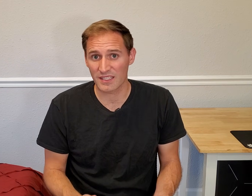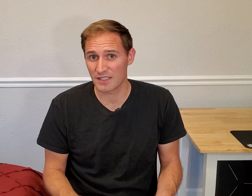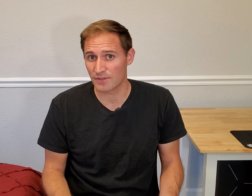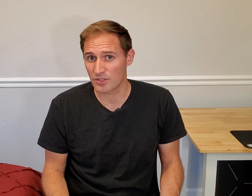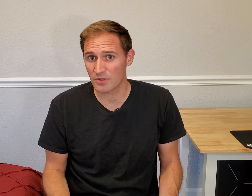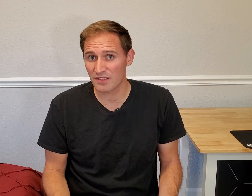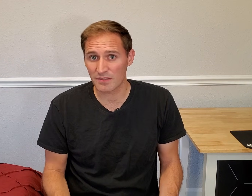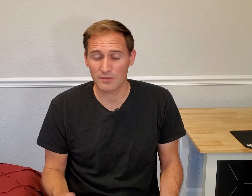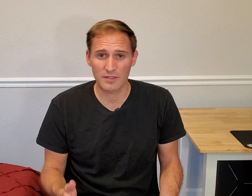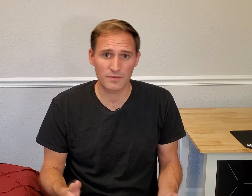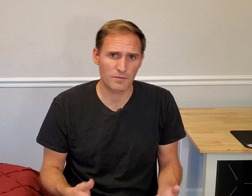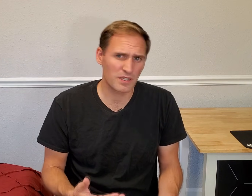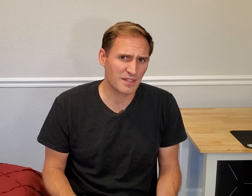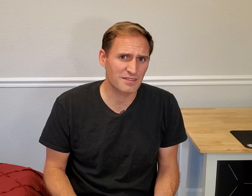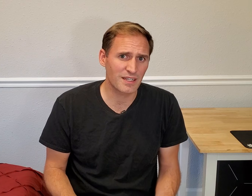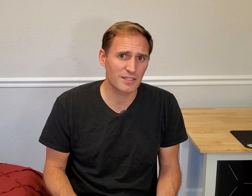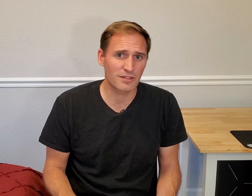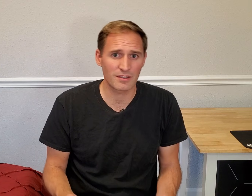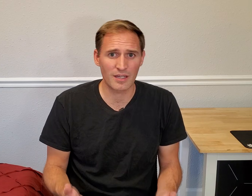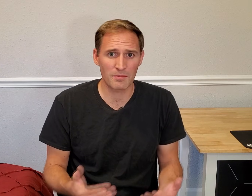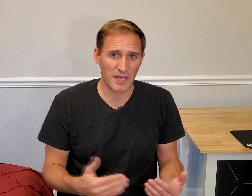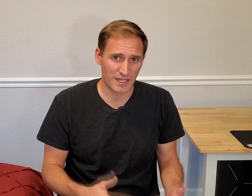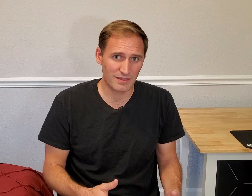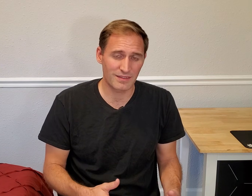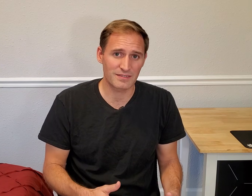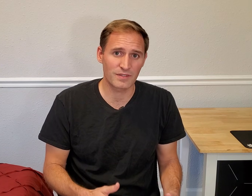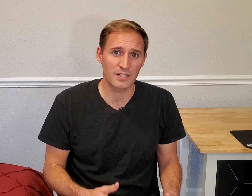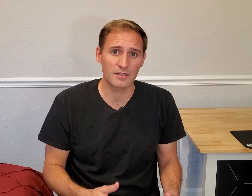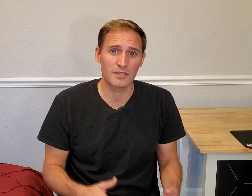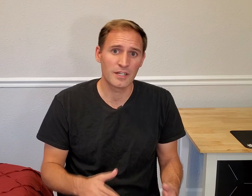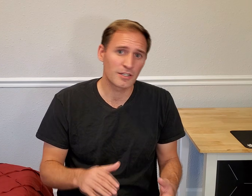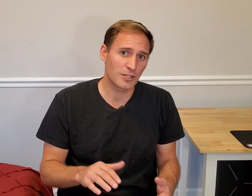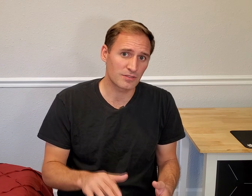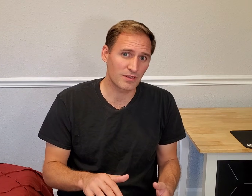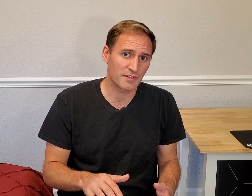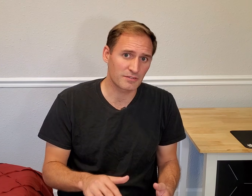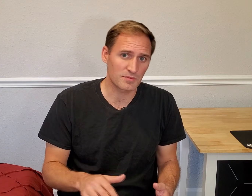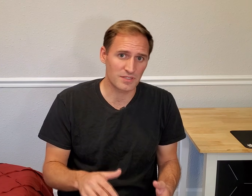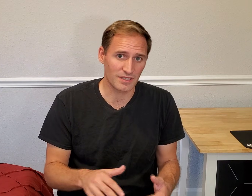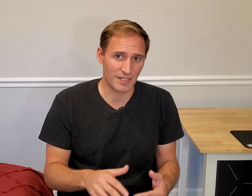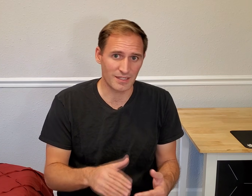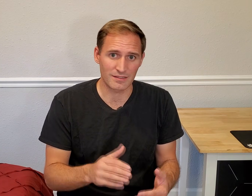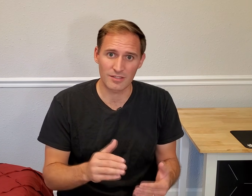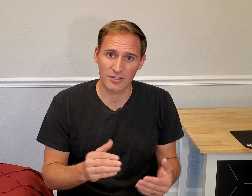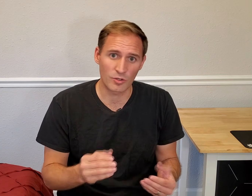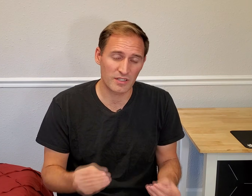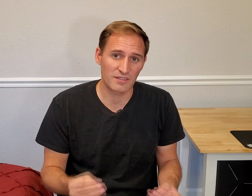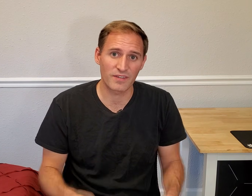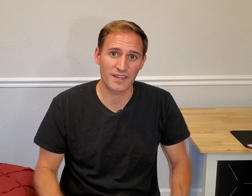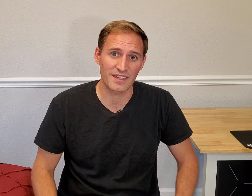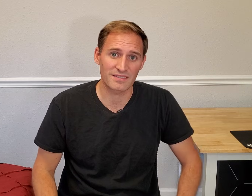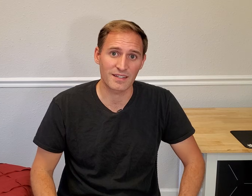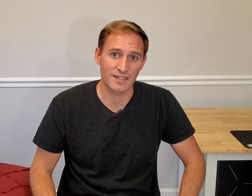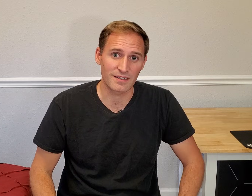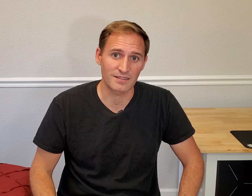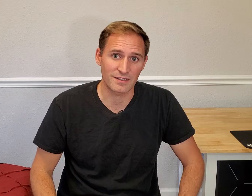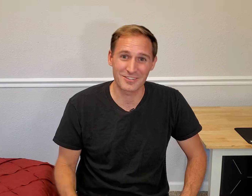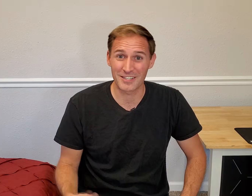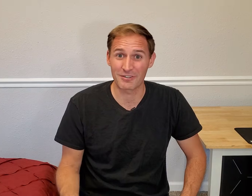individually, so if you forget a sign you can come back to this video, go to the description and you can quickly find that sign it is that you need a